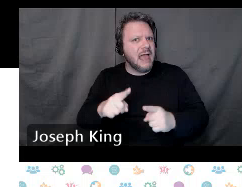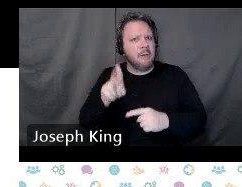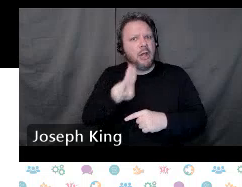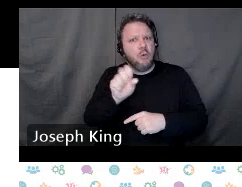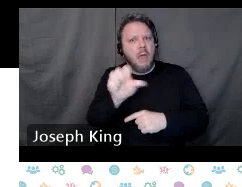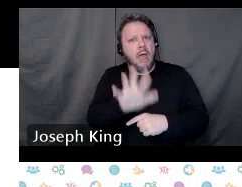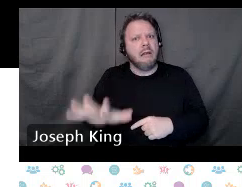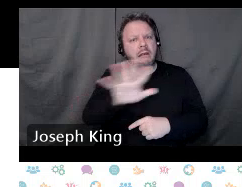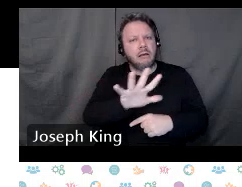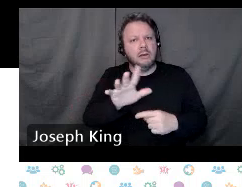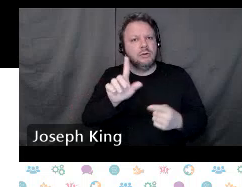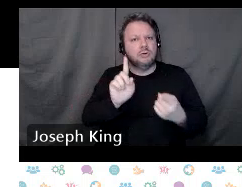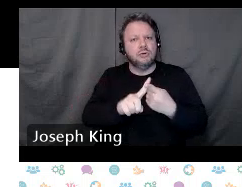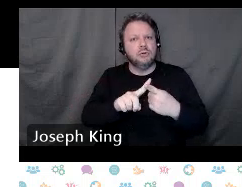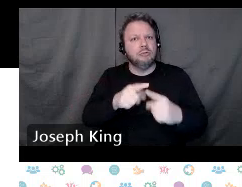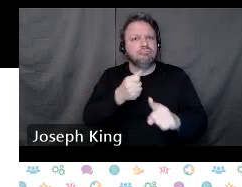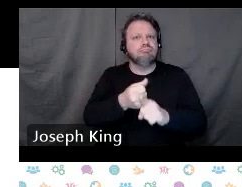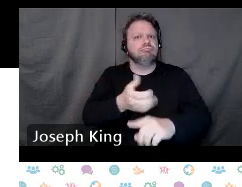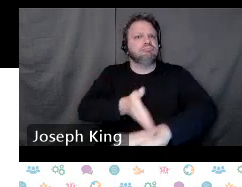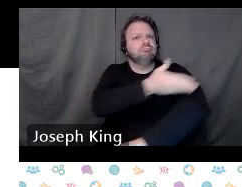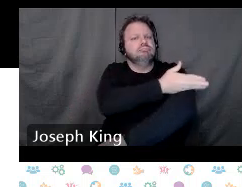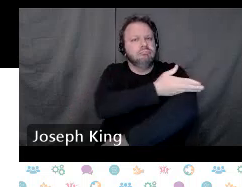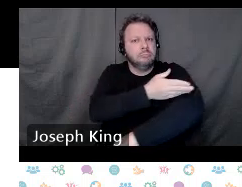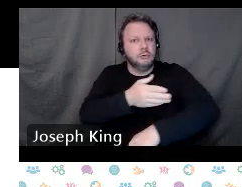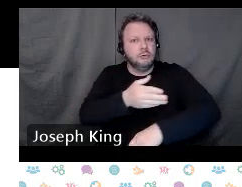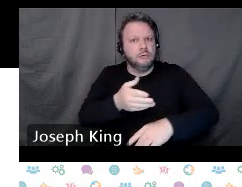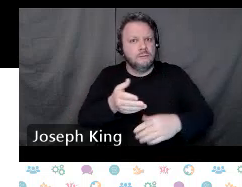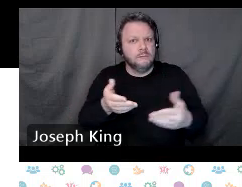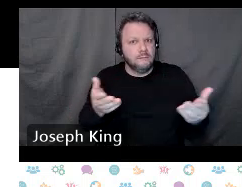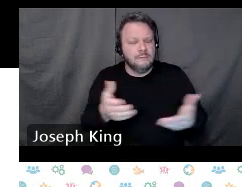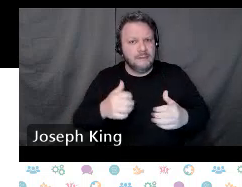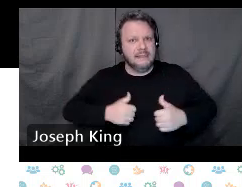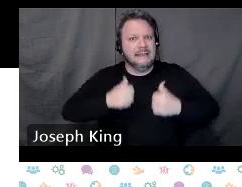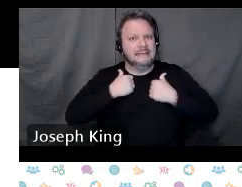across the country to strengthen communities for a lifetime and how North